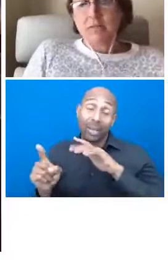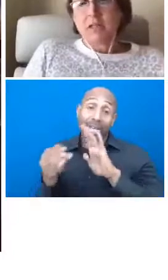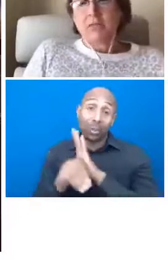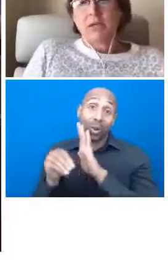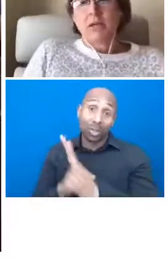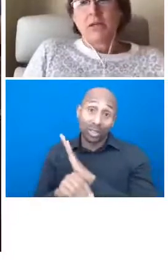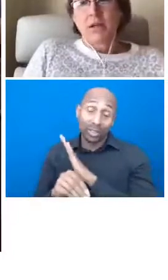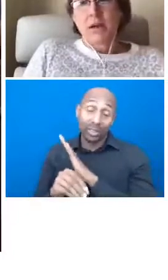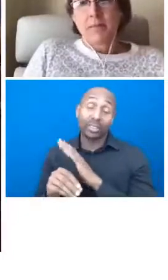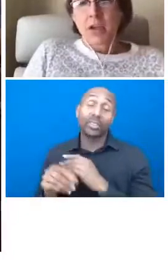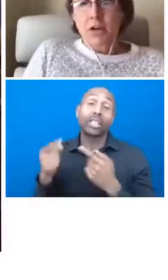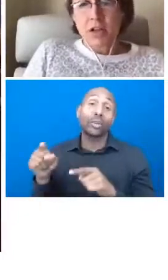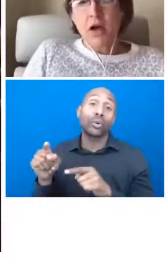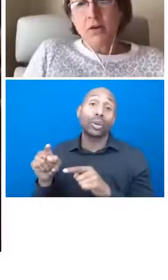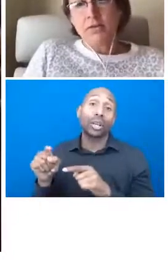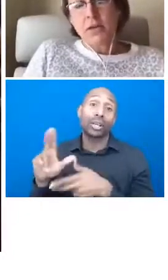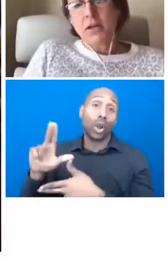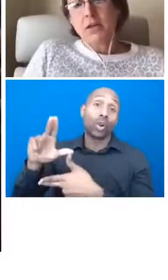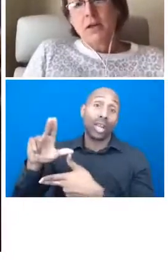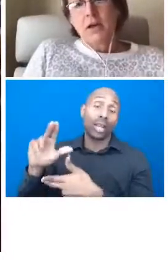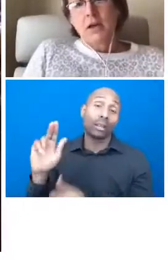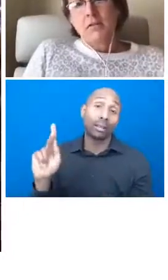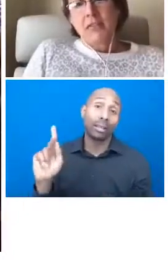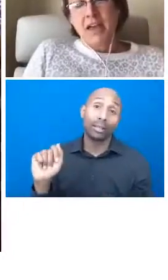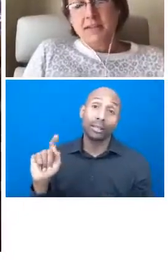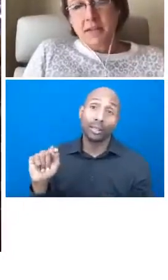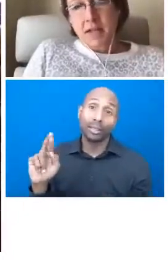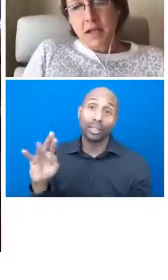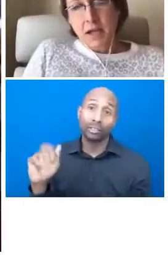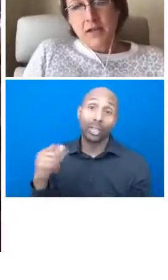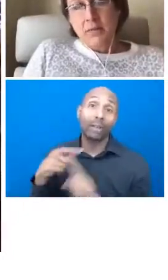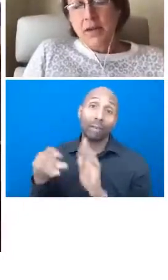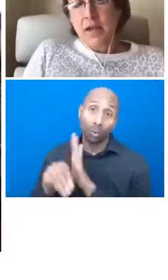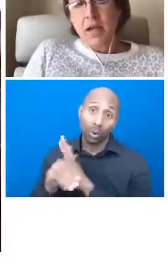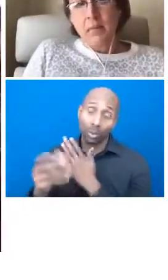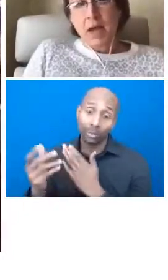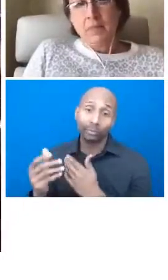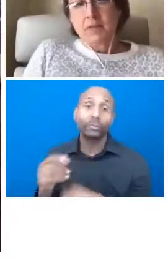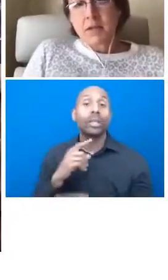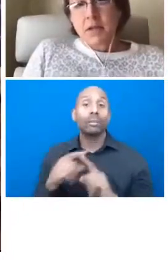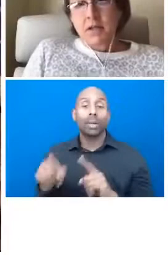between the cartography of that city and the redlining maps.